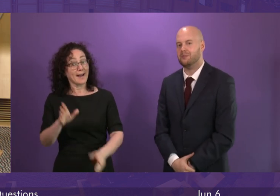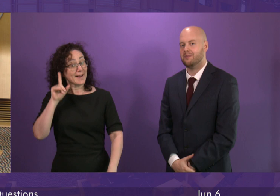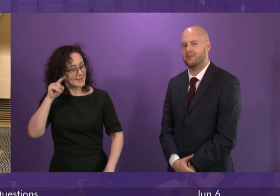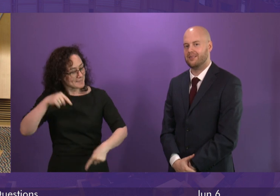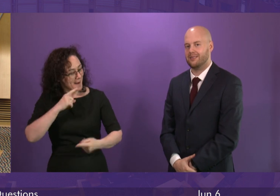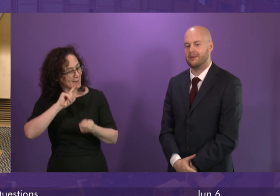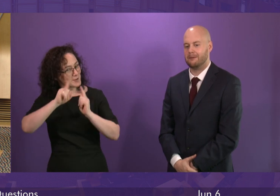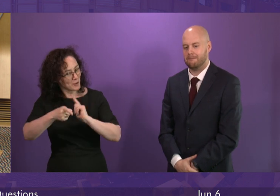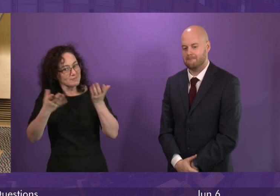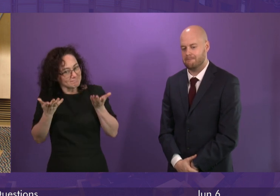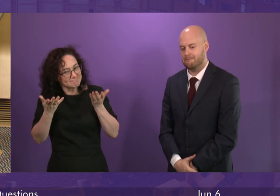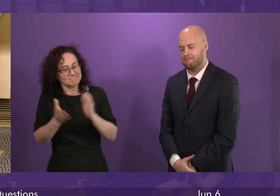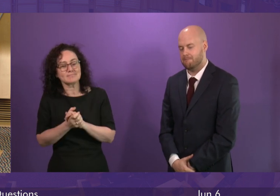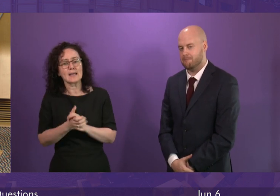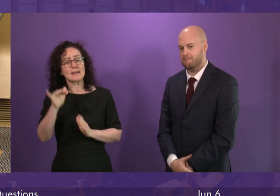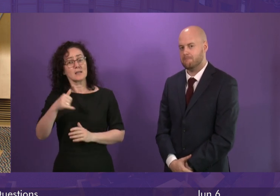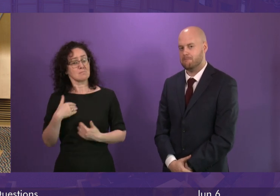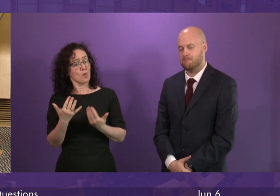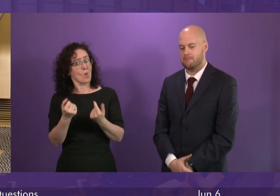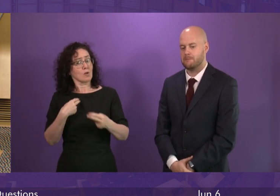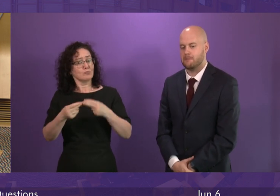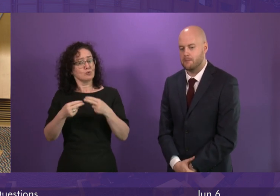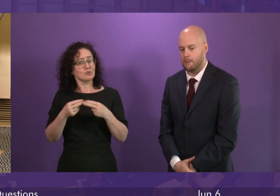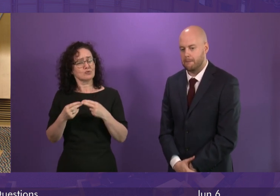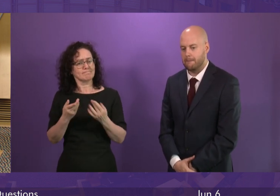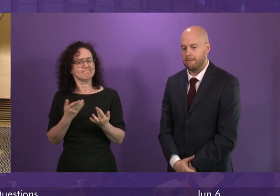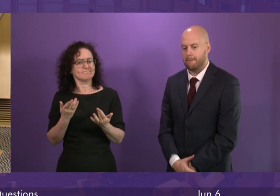Yes, I do welcome that intervention from the Spanish Government, because it confirms the